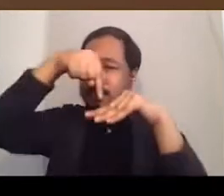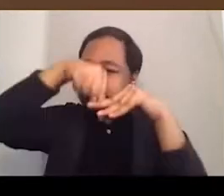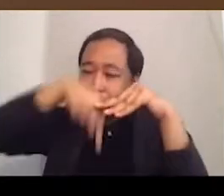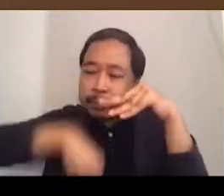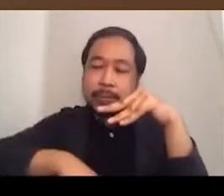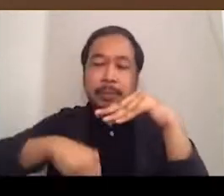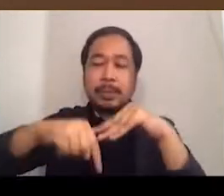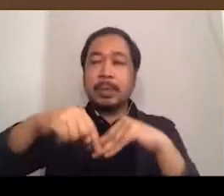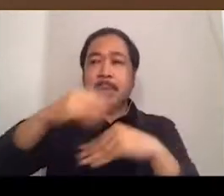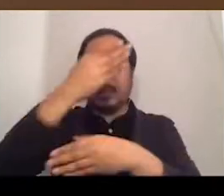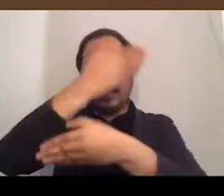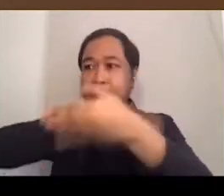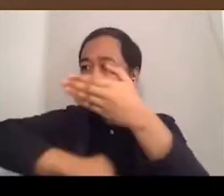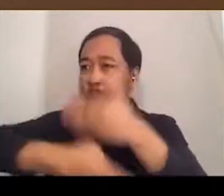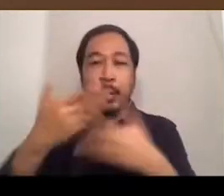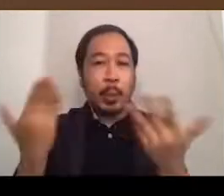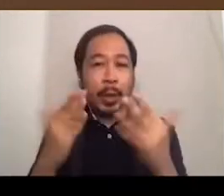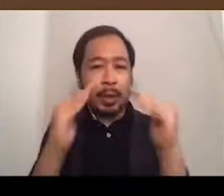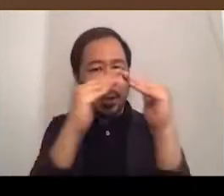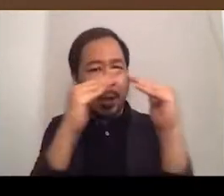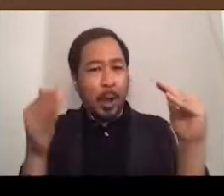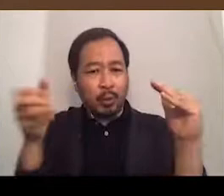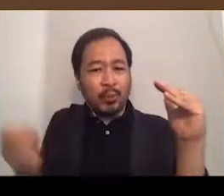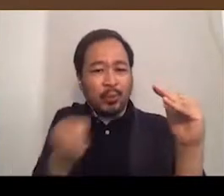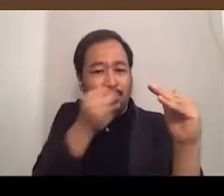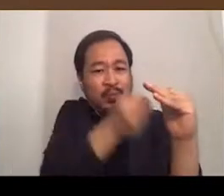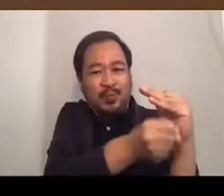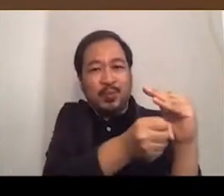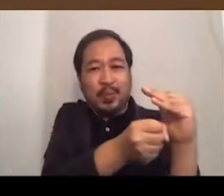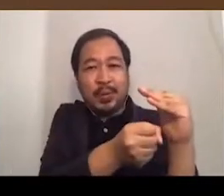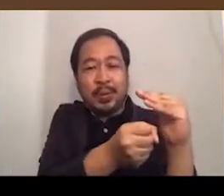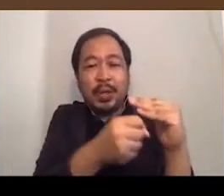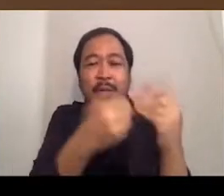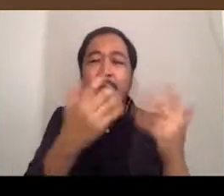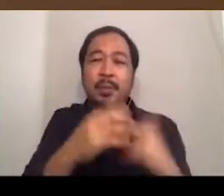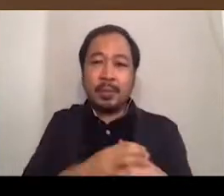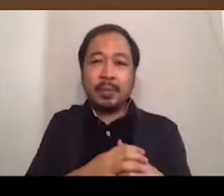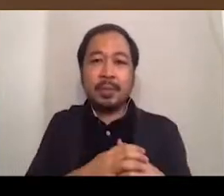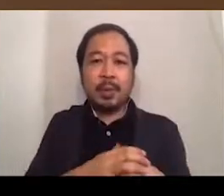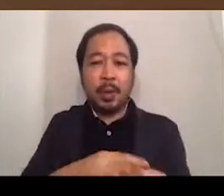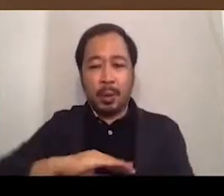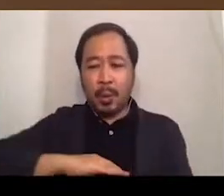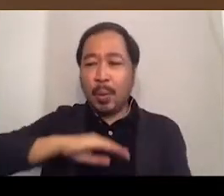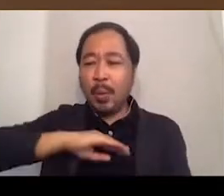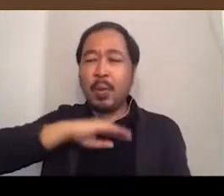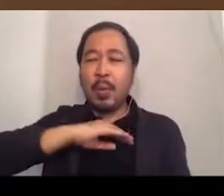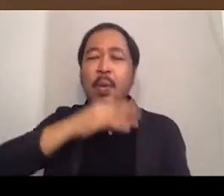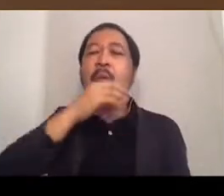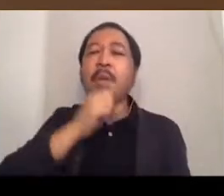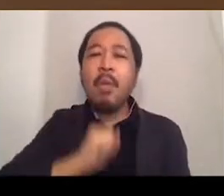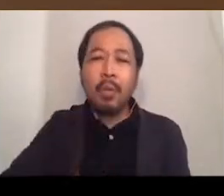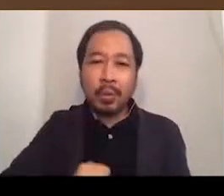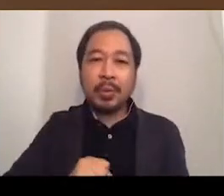We must take the best care for them and put them first.